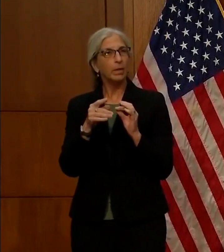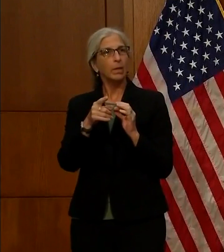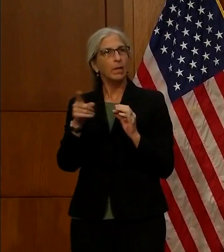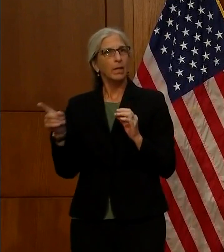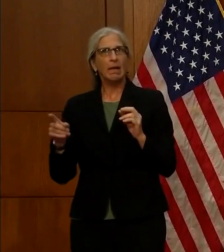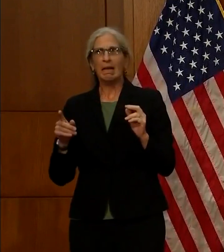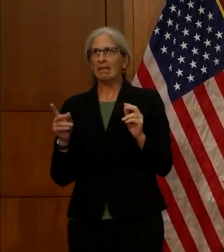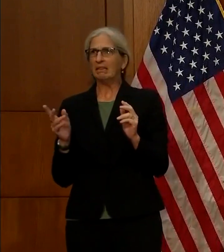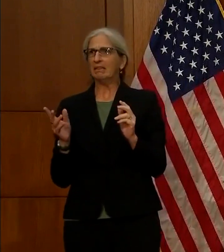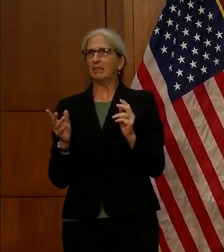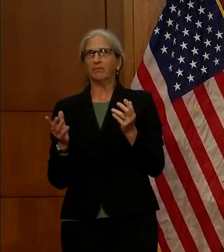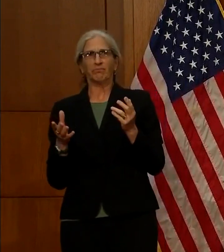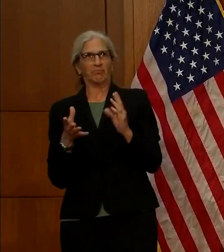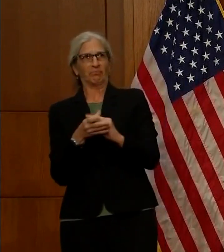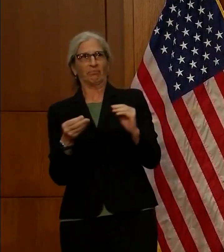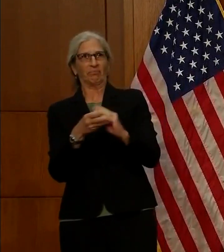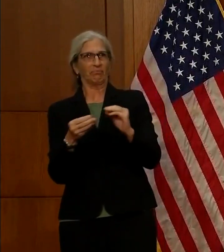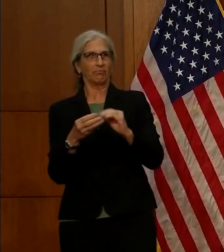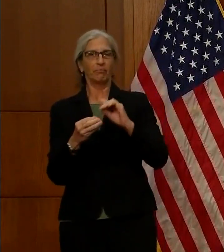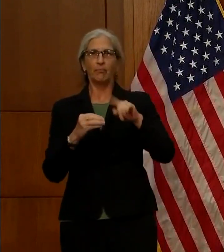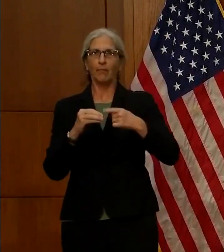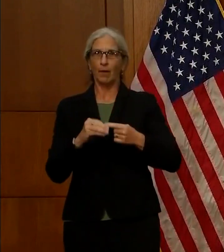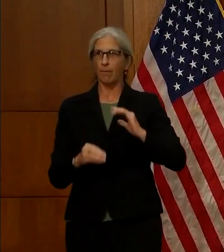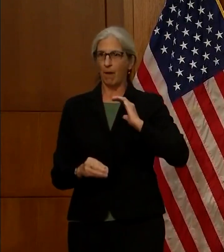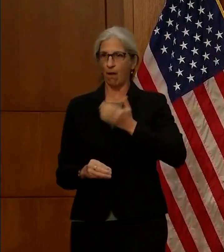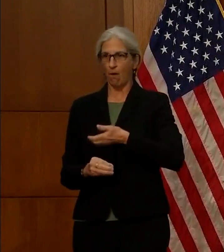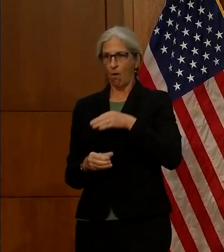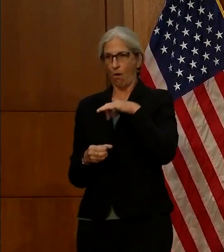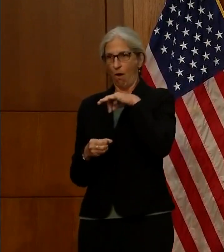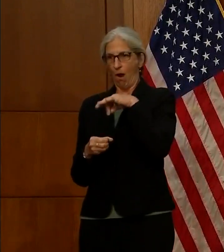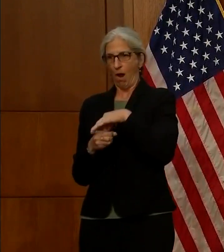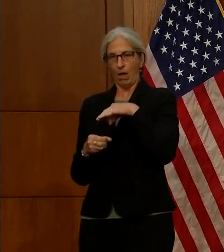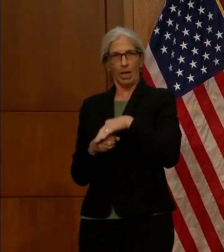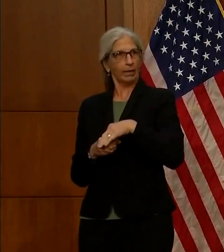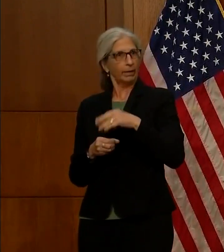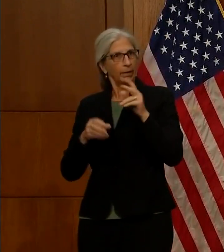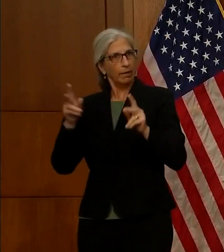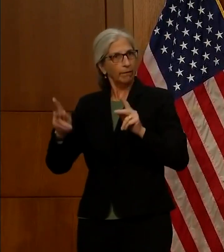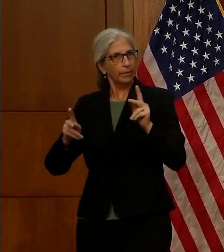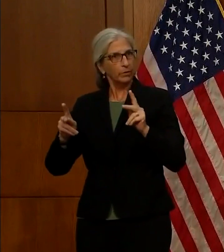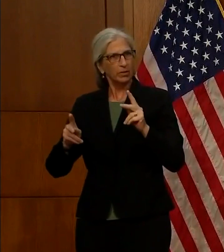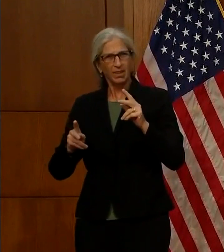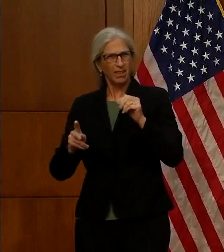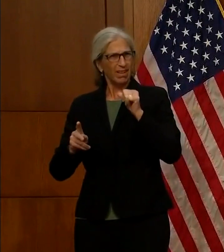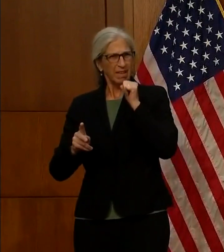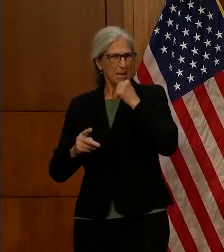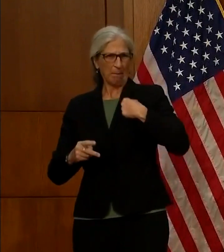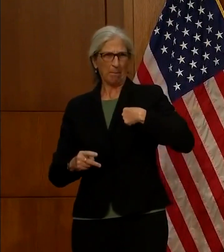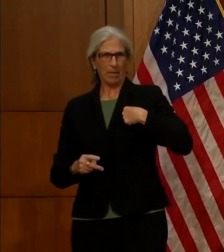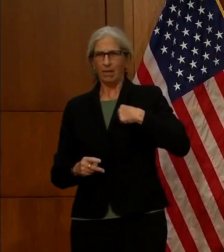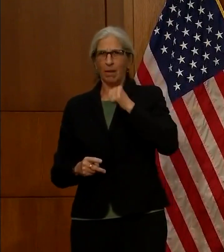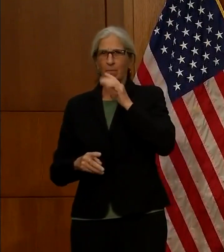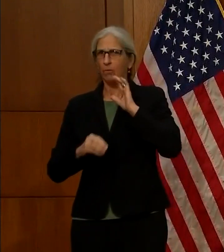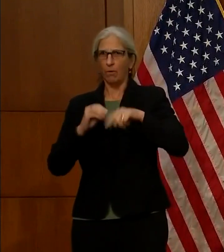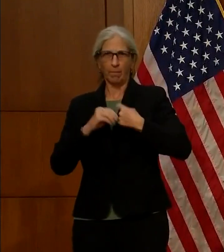COMMENTS AND THE RHETORIC ABOUT